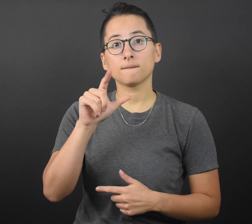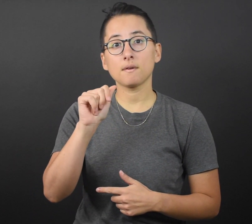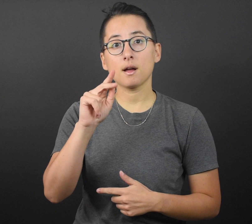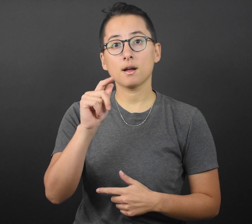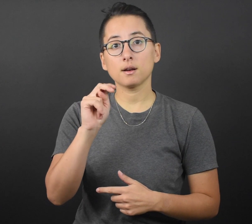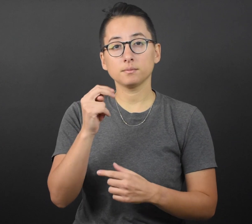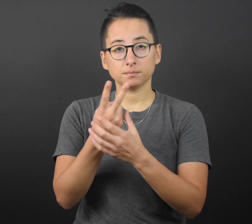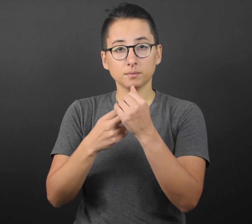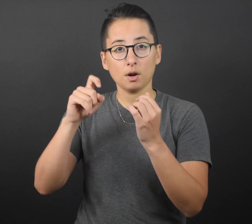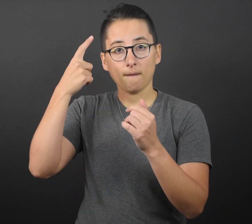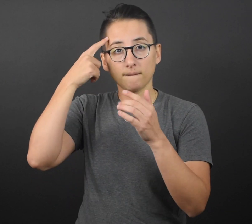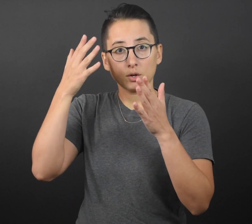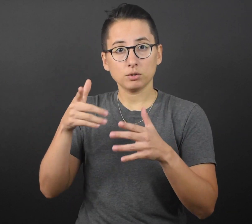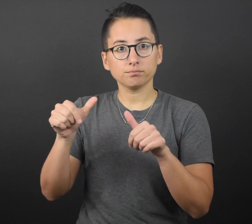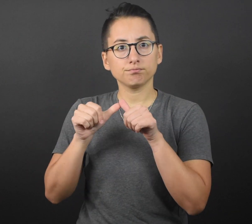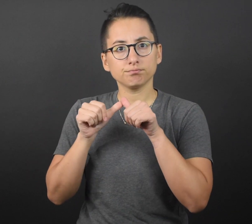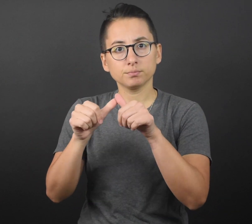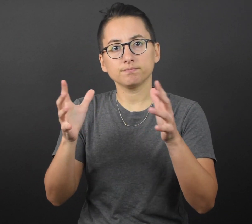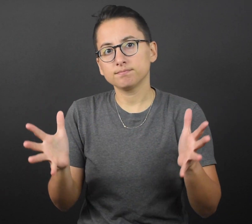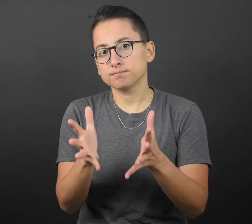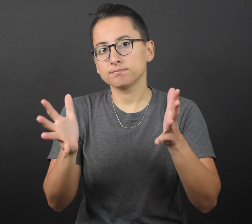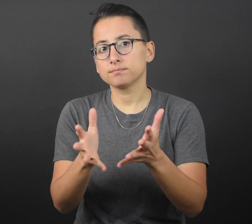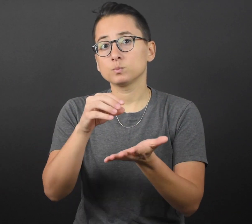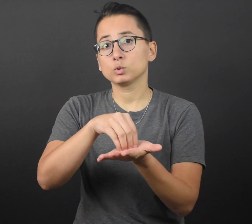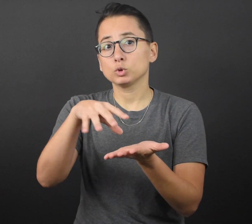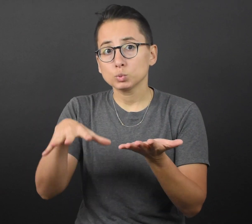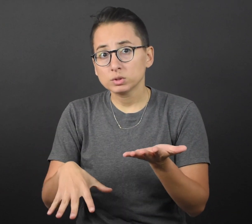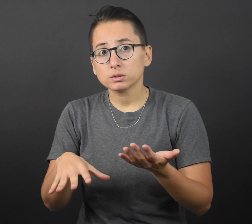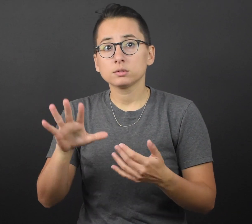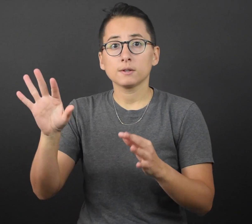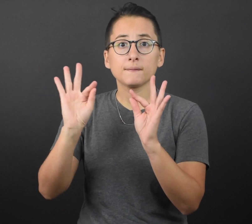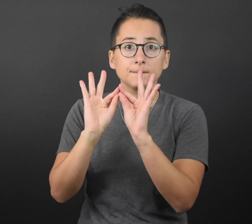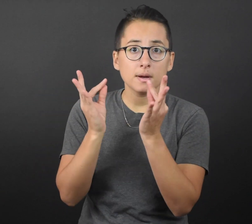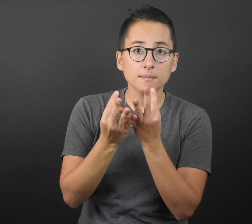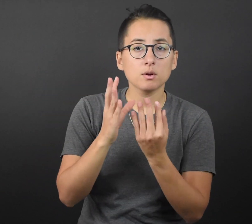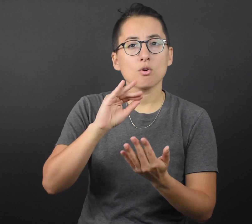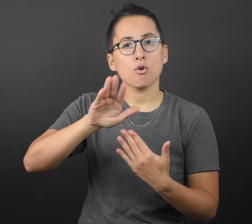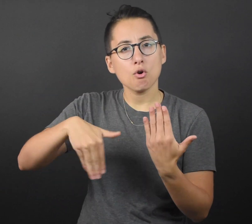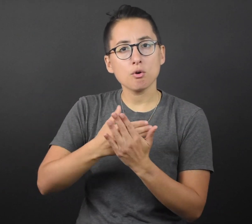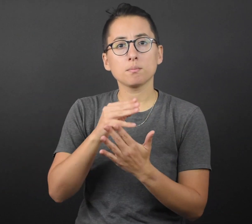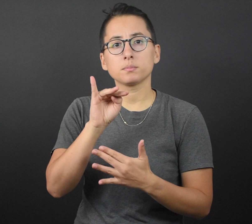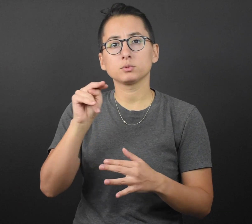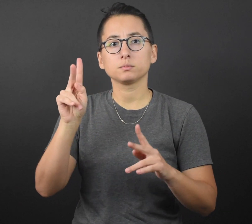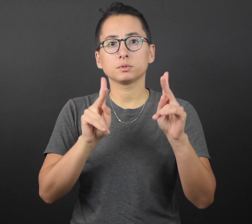The Walz-Flanagan Administration continues to encourage students, their families, and all